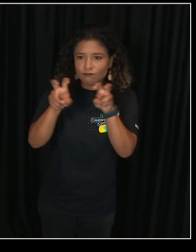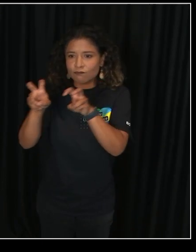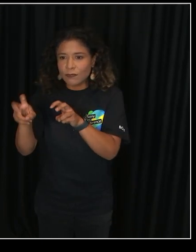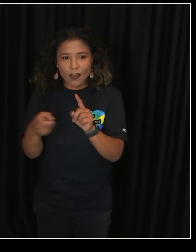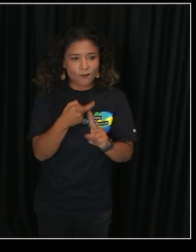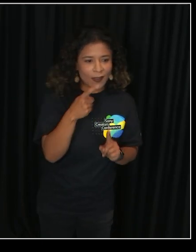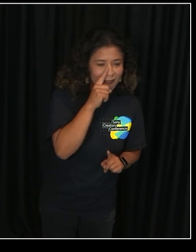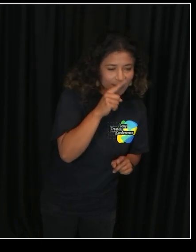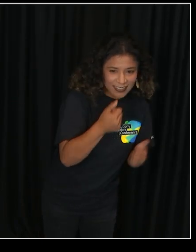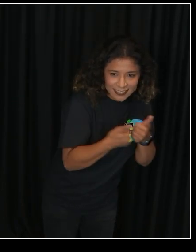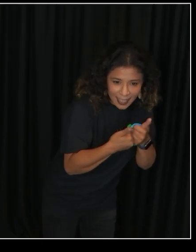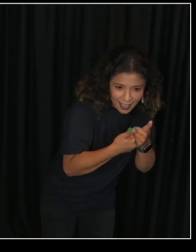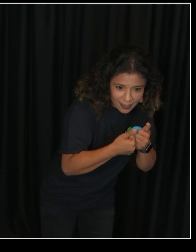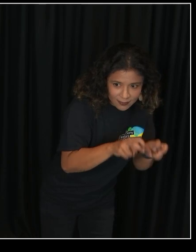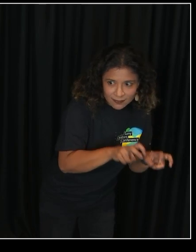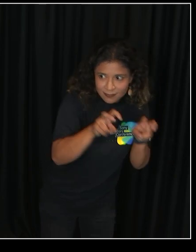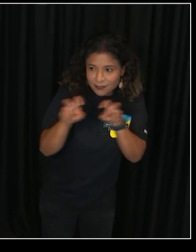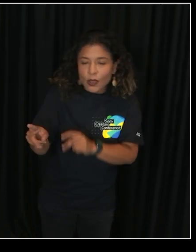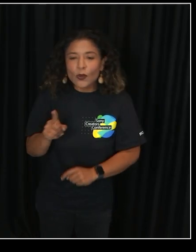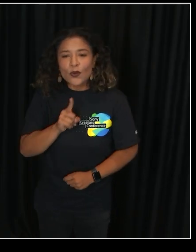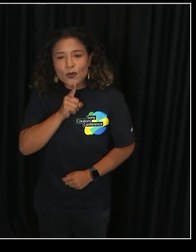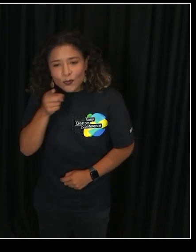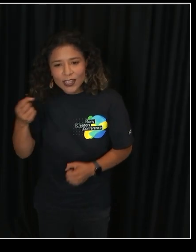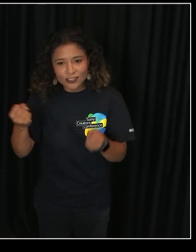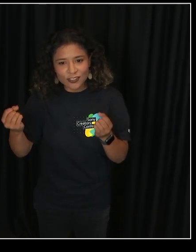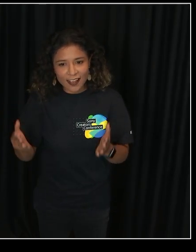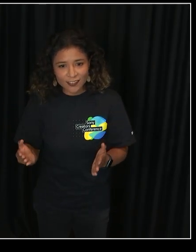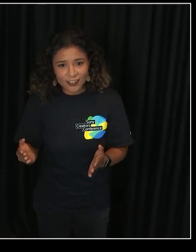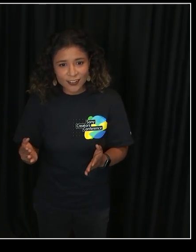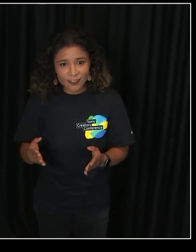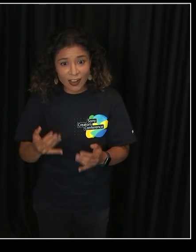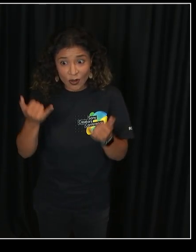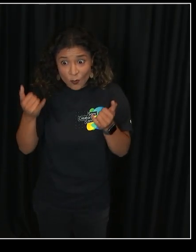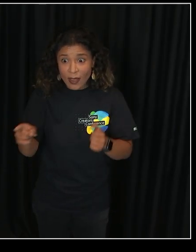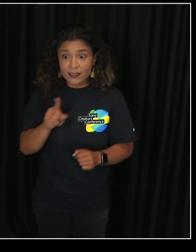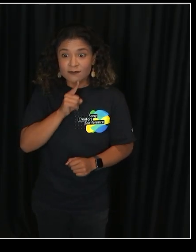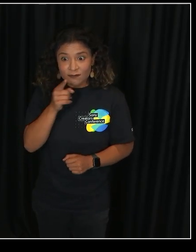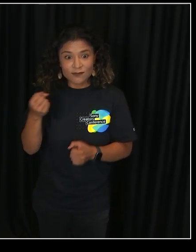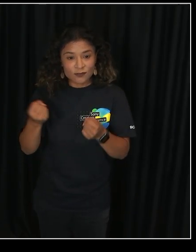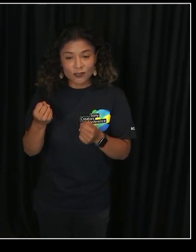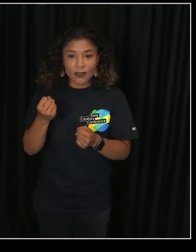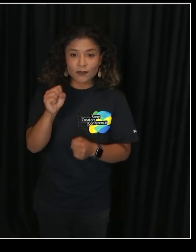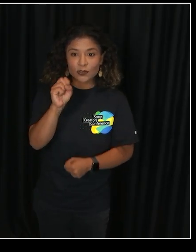and he's currently driving in one of the Super Formula leagues in Japan.